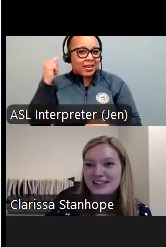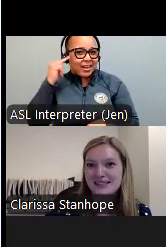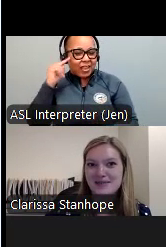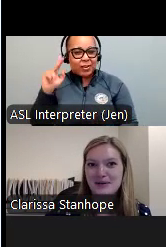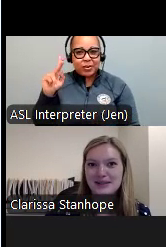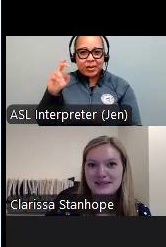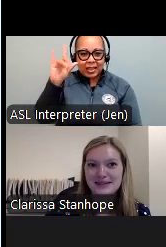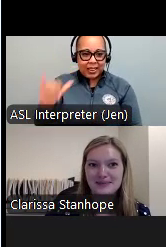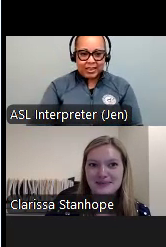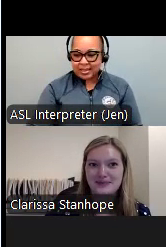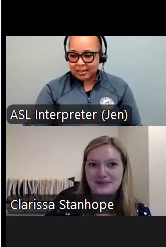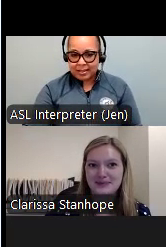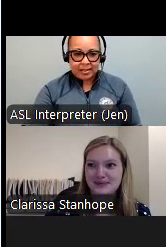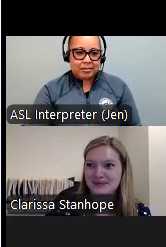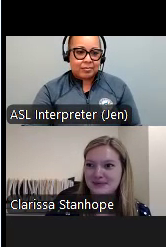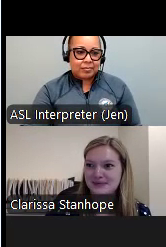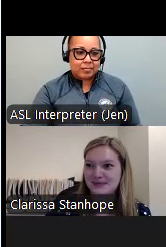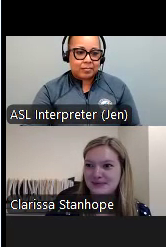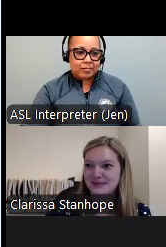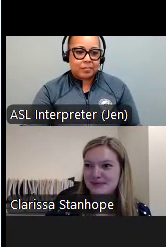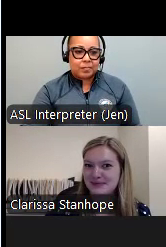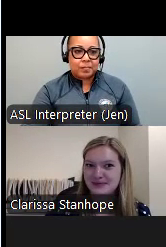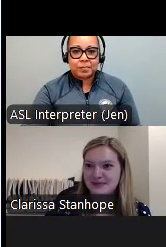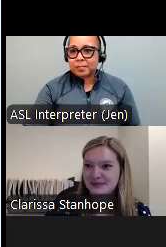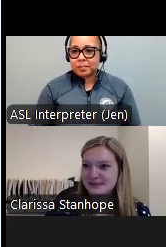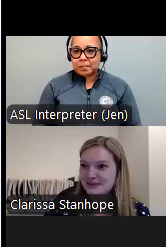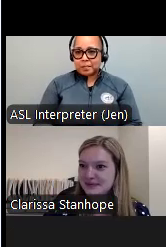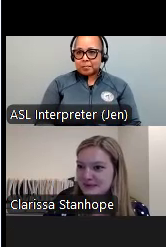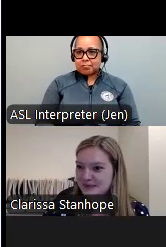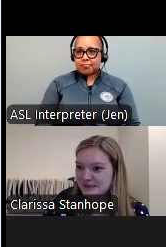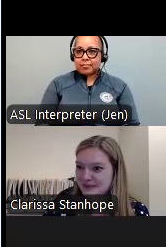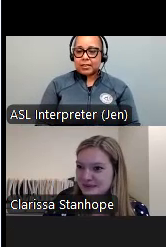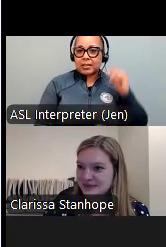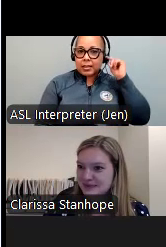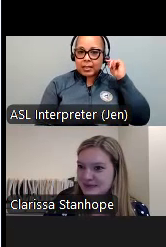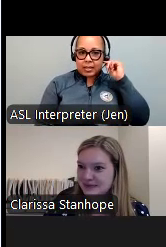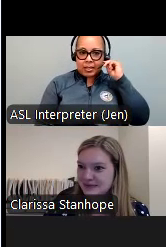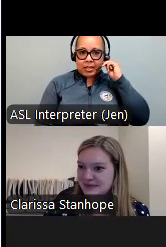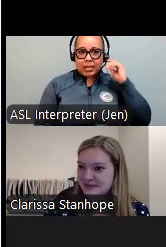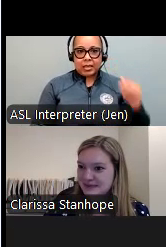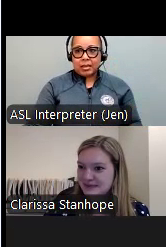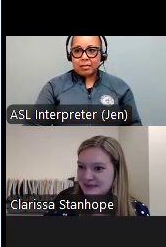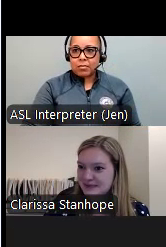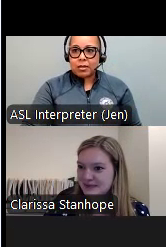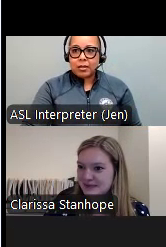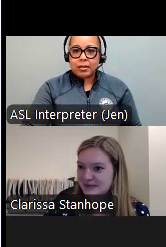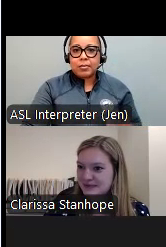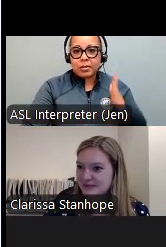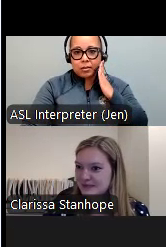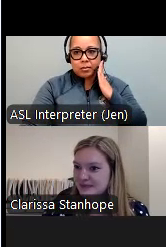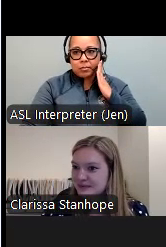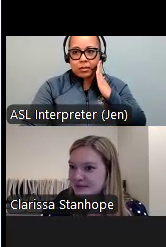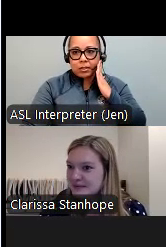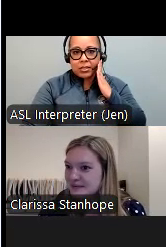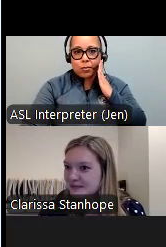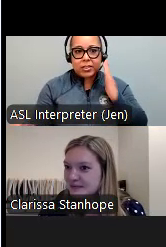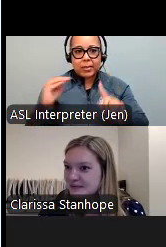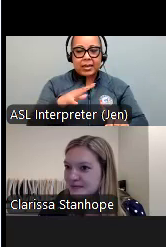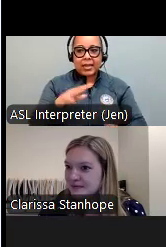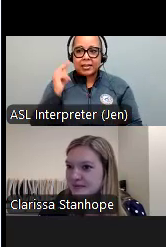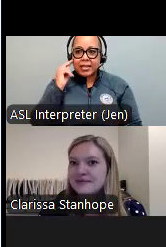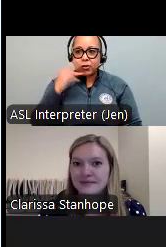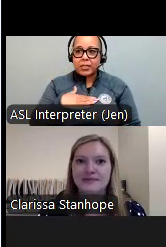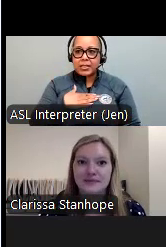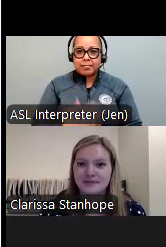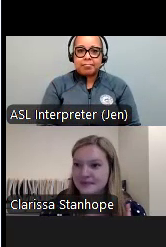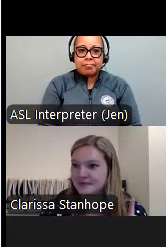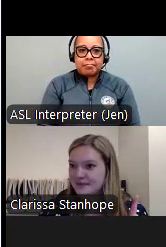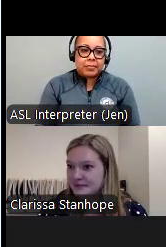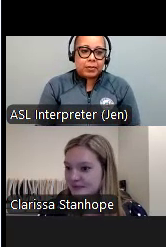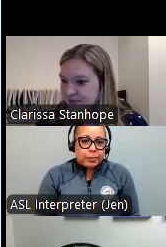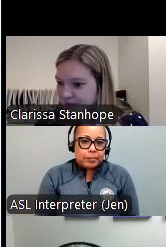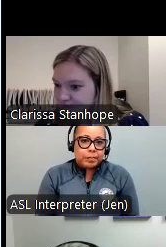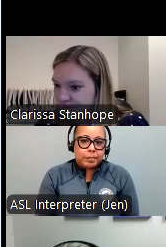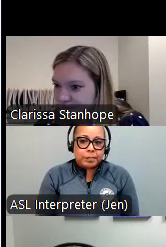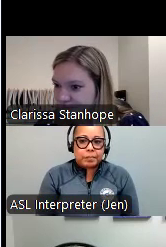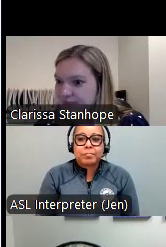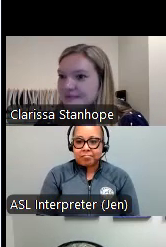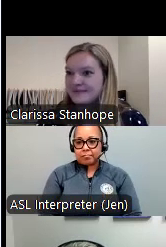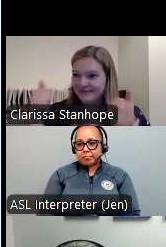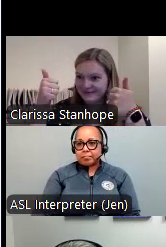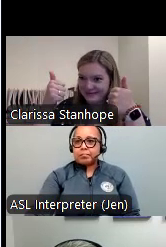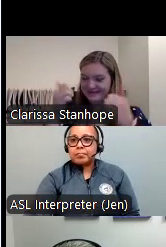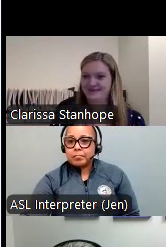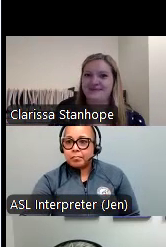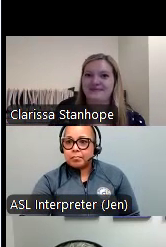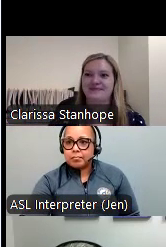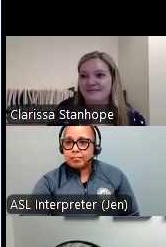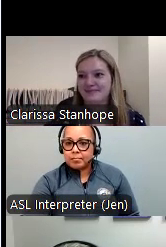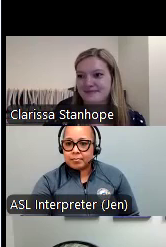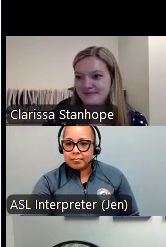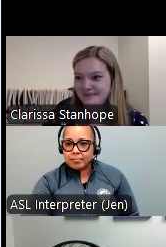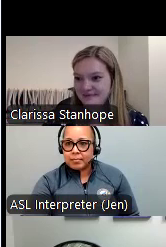his experience. Can someone spotlight Nathaniel please?